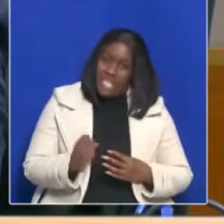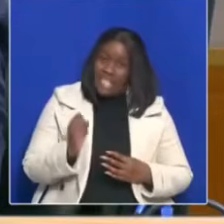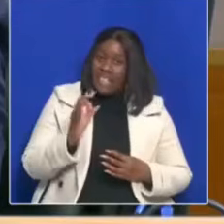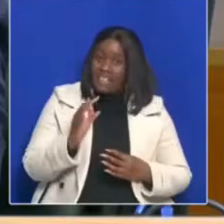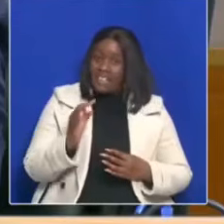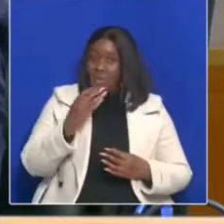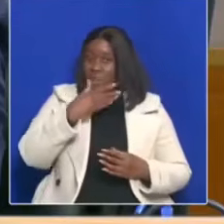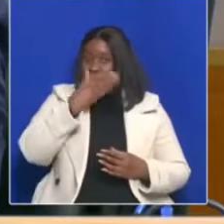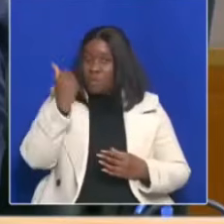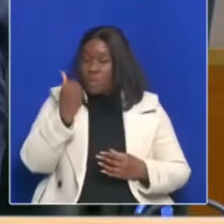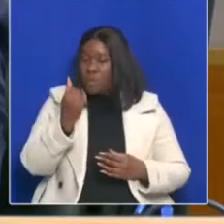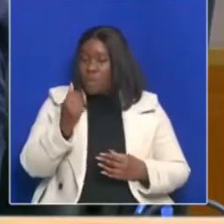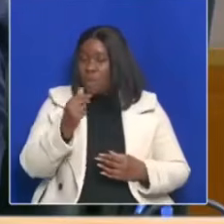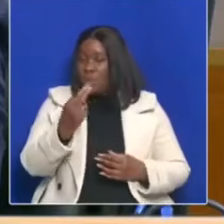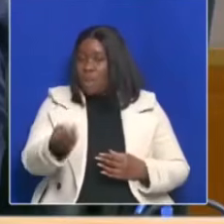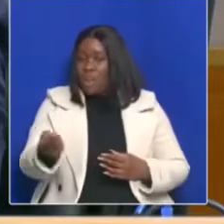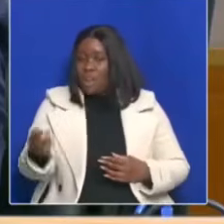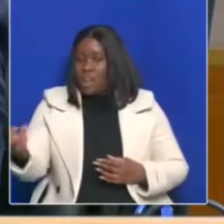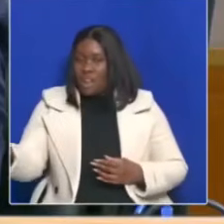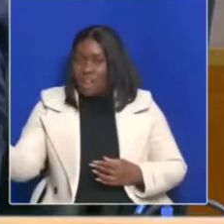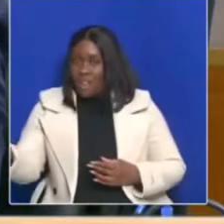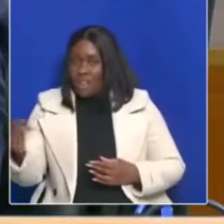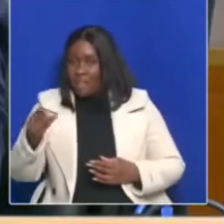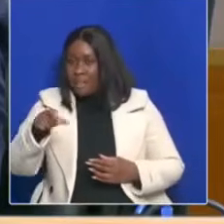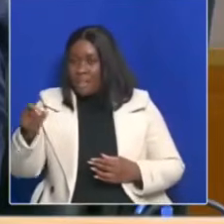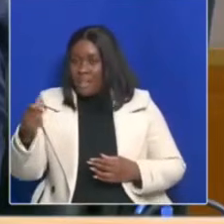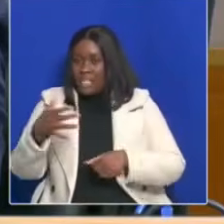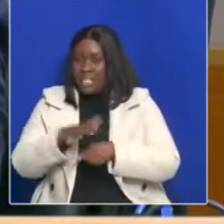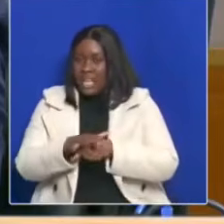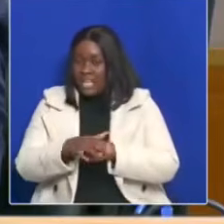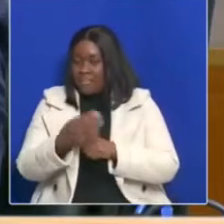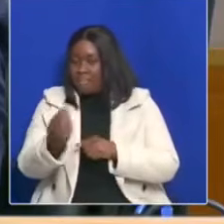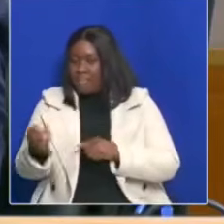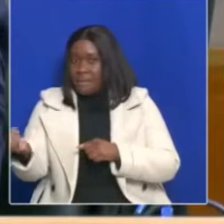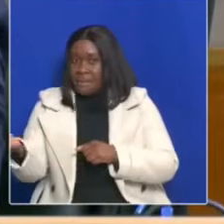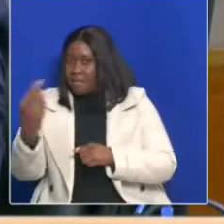if the even the investigator or the detective does not know who the culprits are,